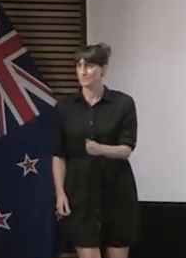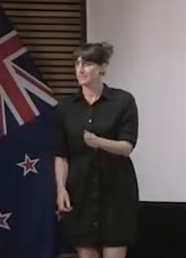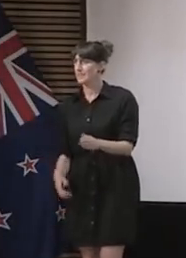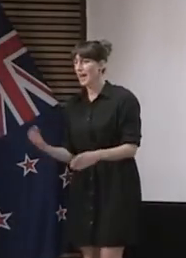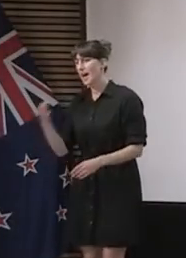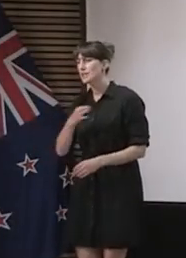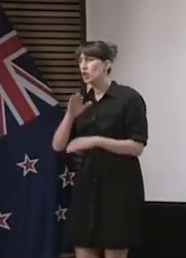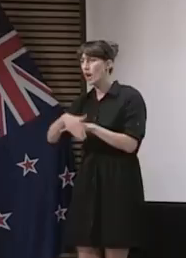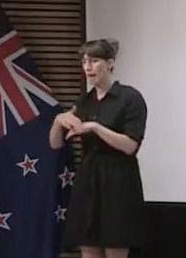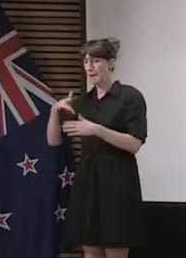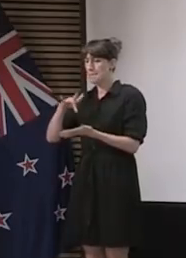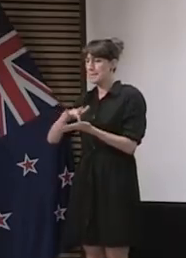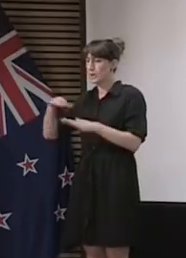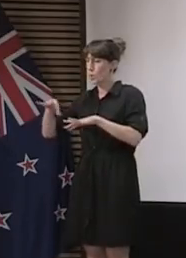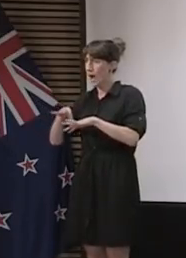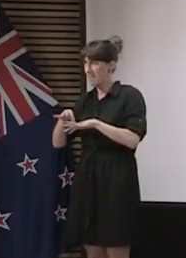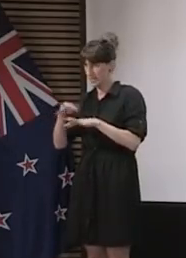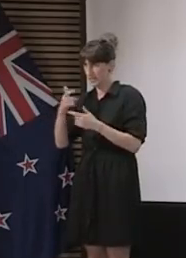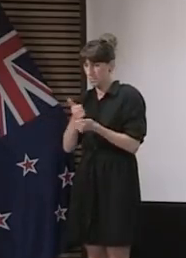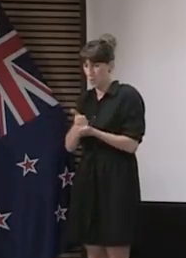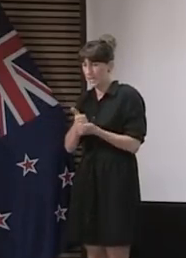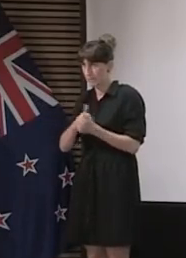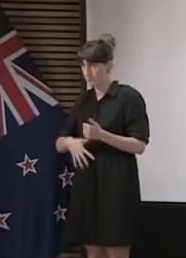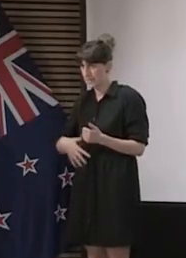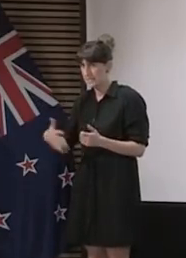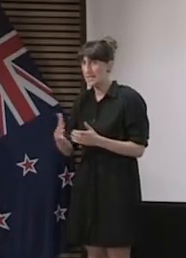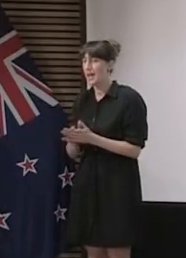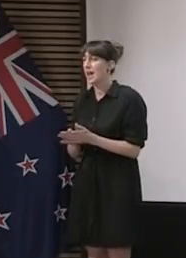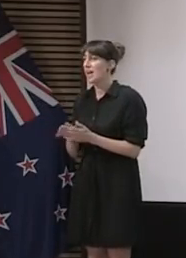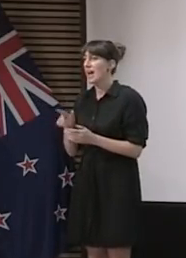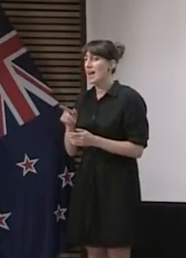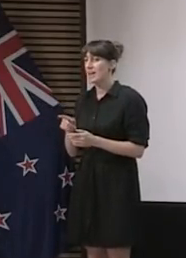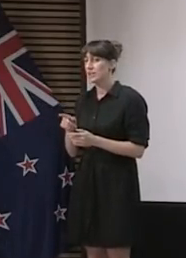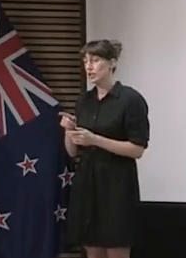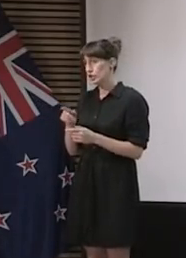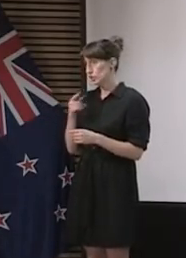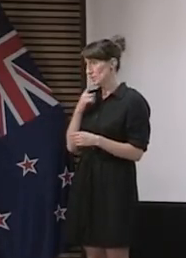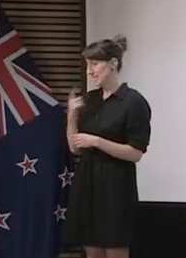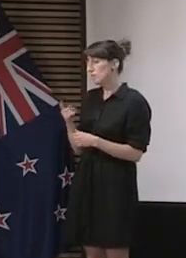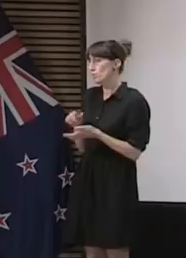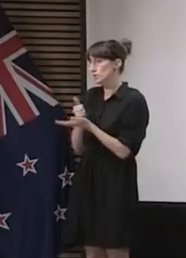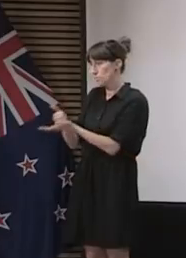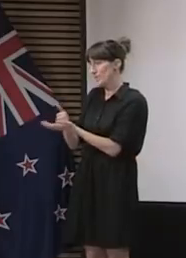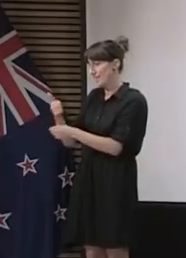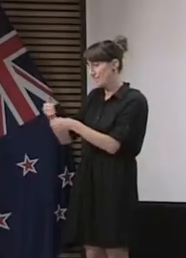along thelines of what has been givento pharmacies, just to helpwith the added costs ofworking in the time of COVID.